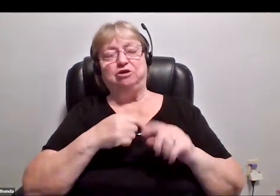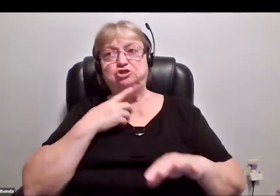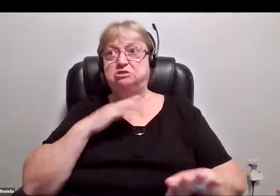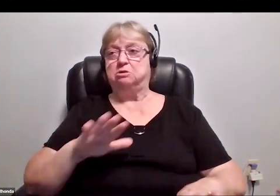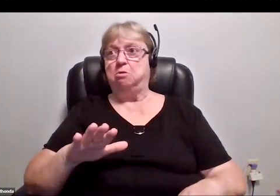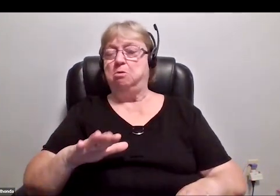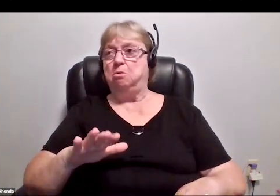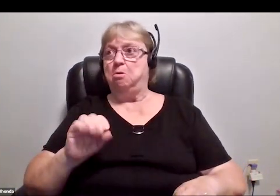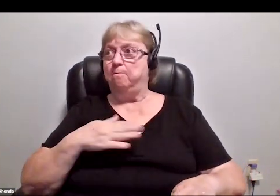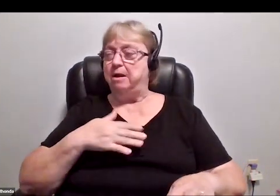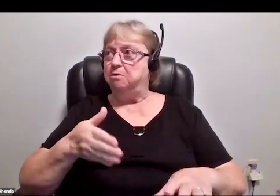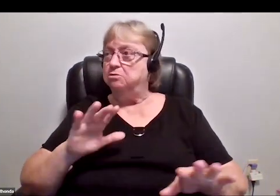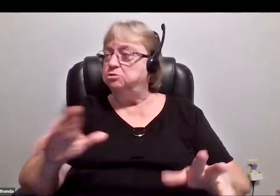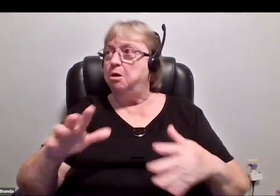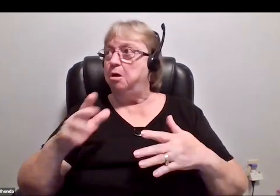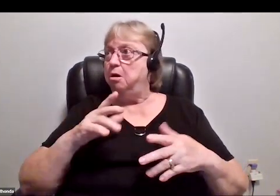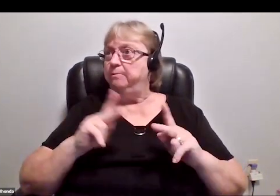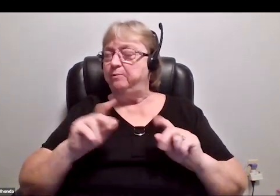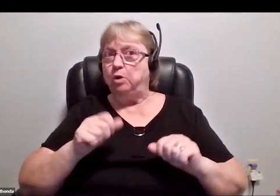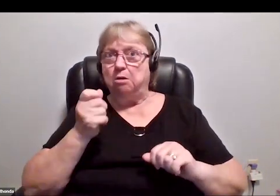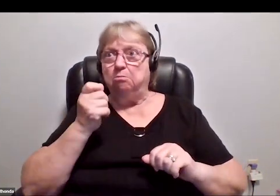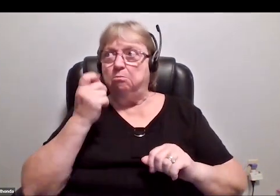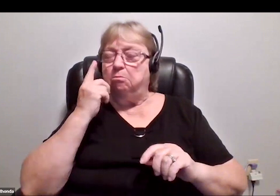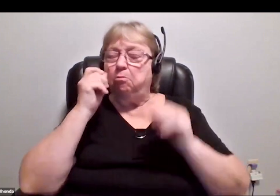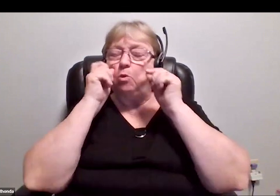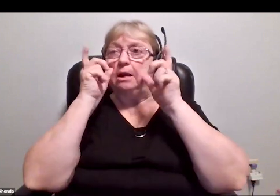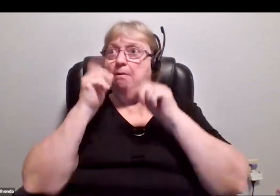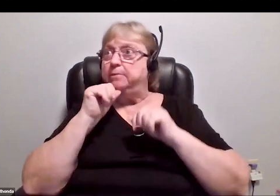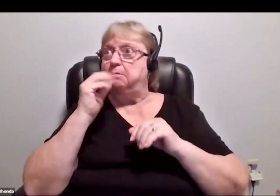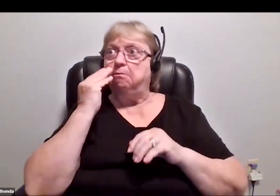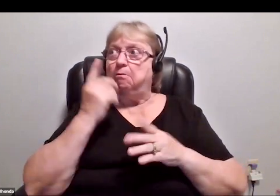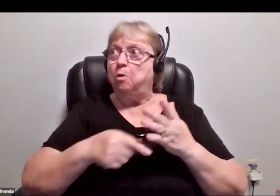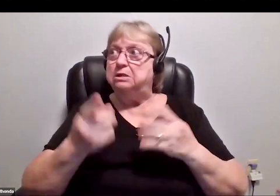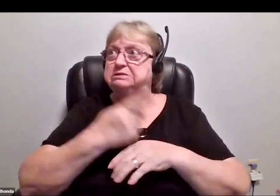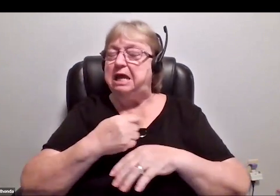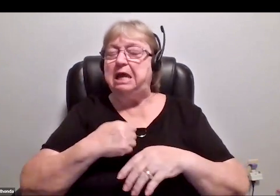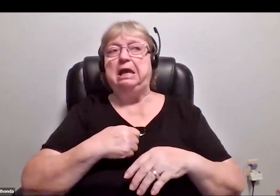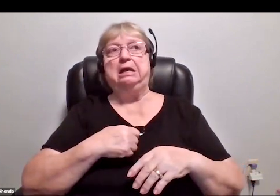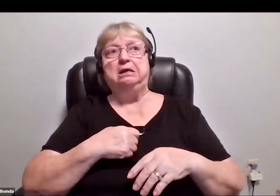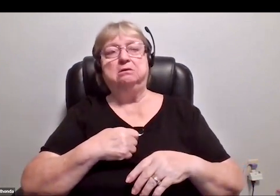people can wake up and know what day it is." Then she showed me what she does so that she makes sure